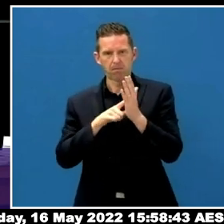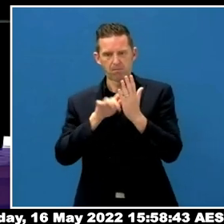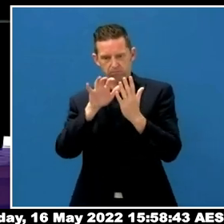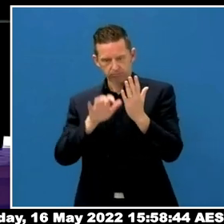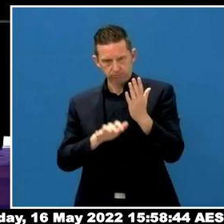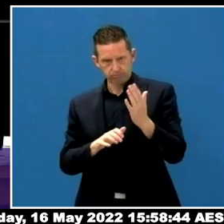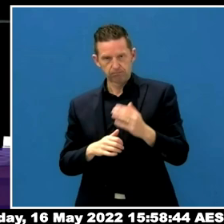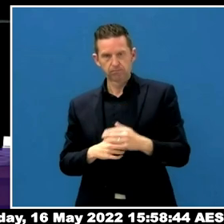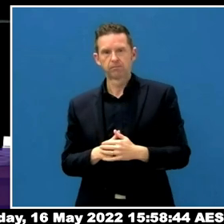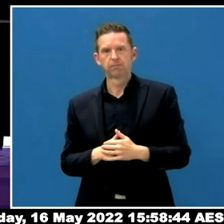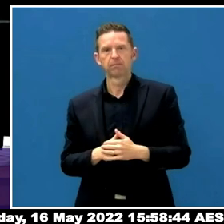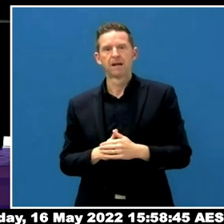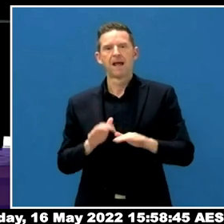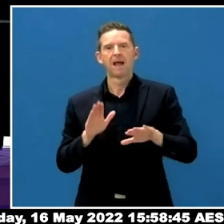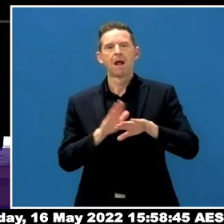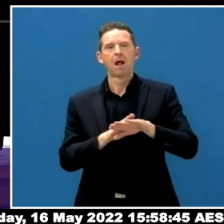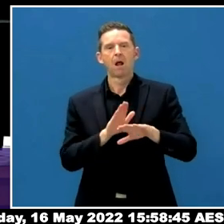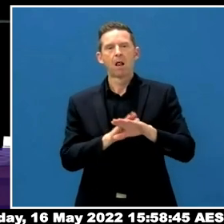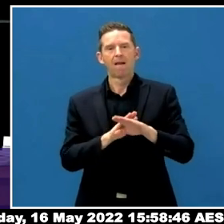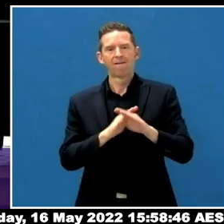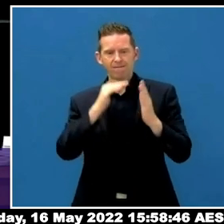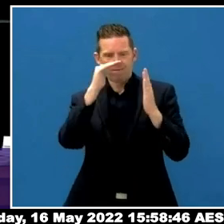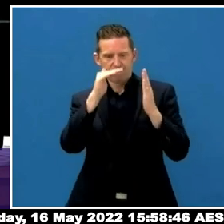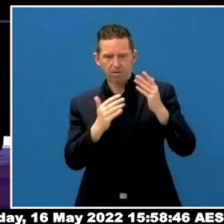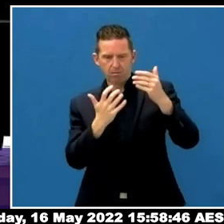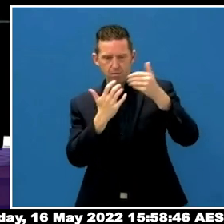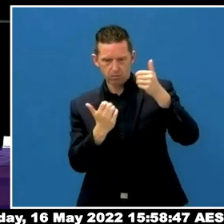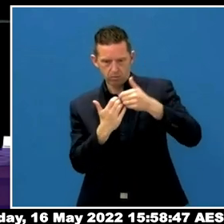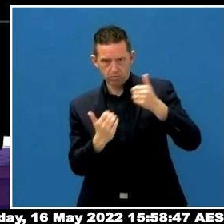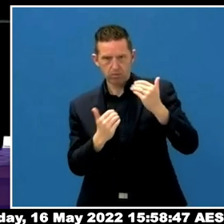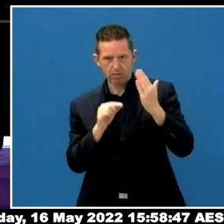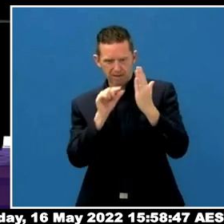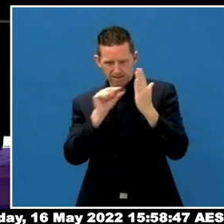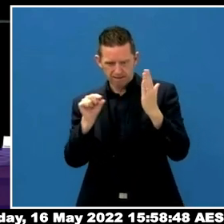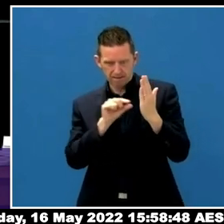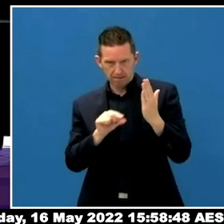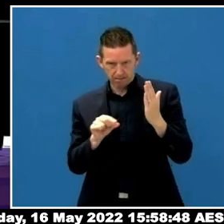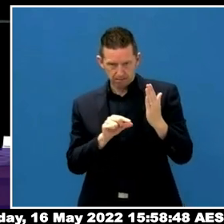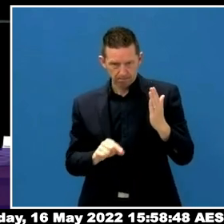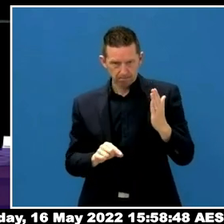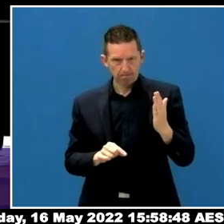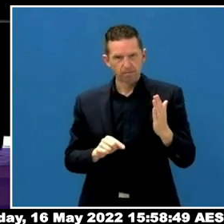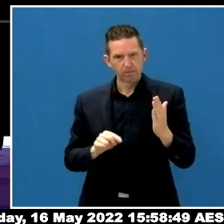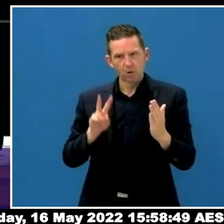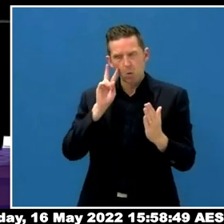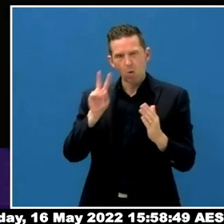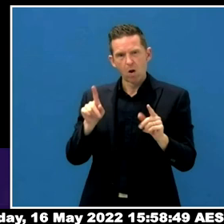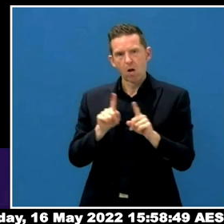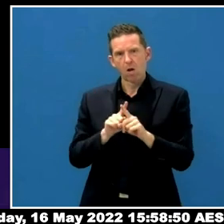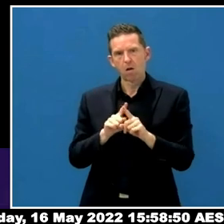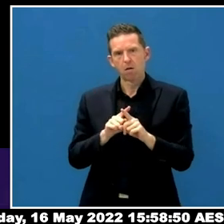itemised part, small writing, soon to be five months the date from 10 November 2020 to